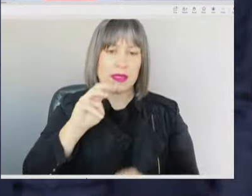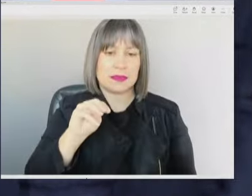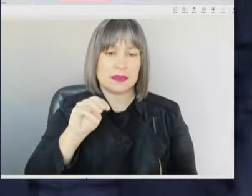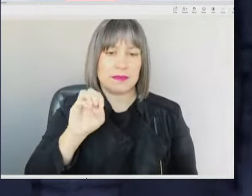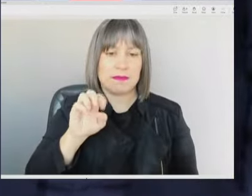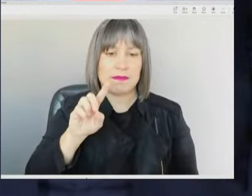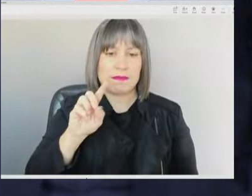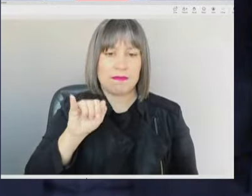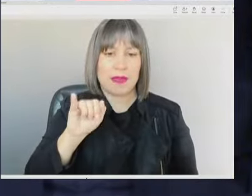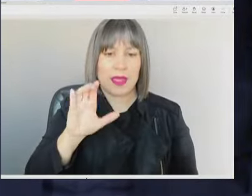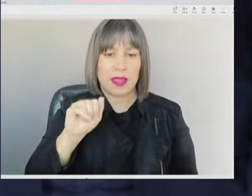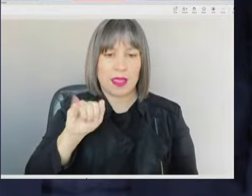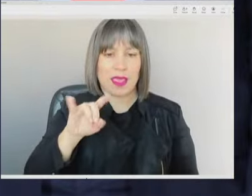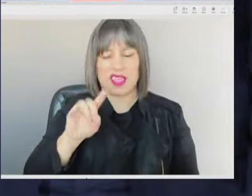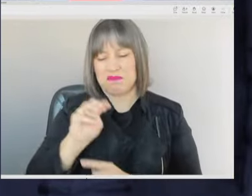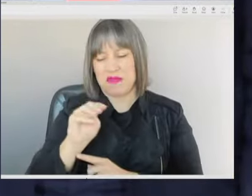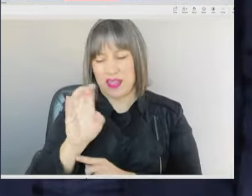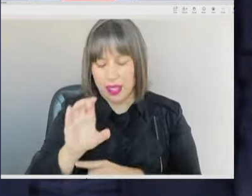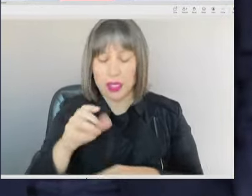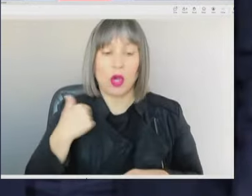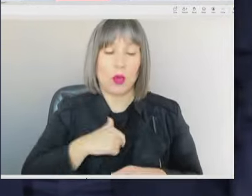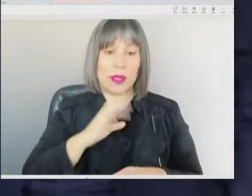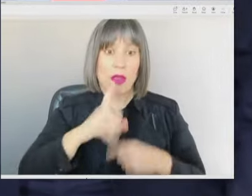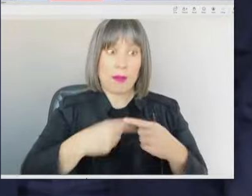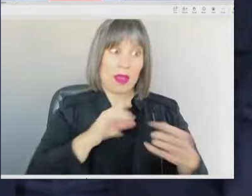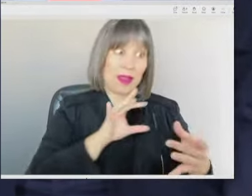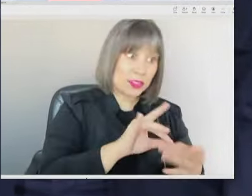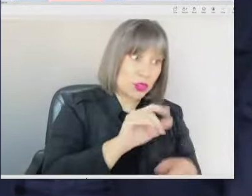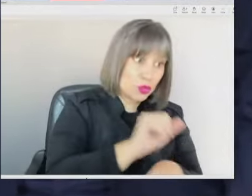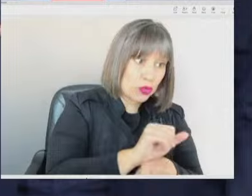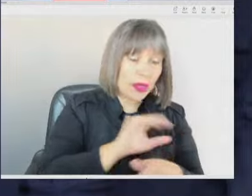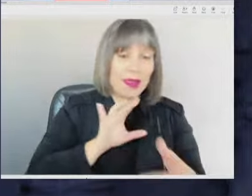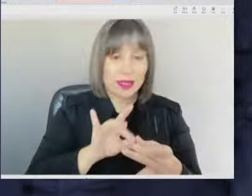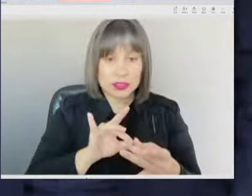connecting to work, connecting to volunteering, but really these are all paths to prosperity